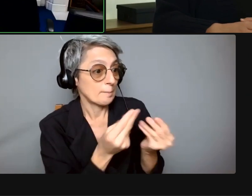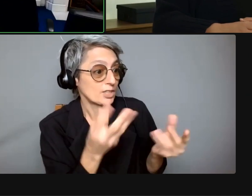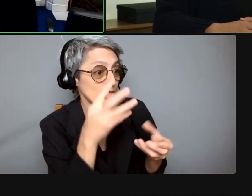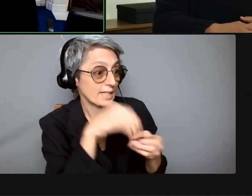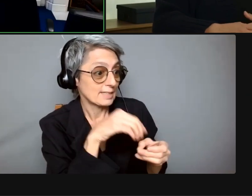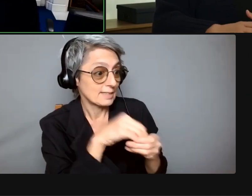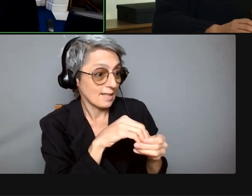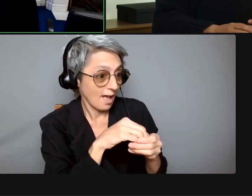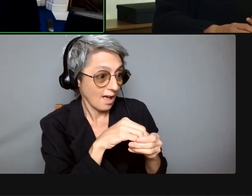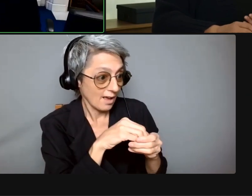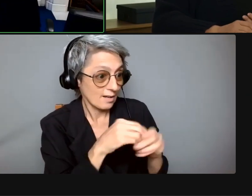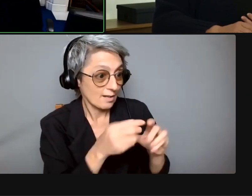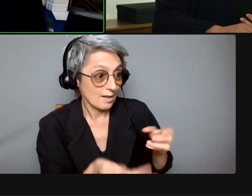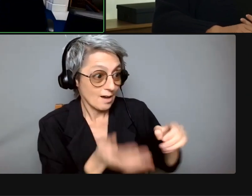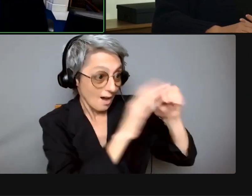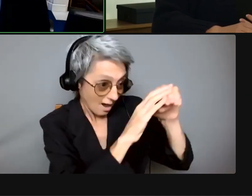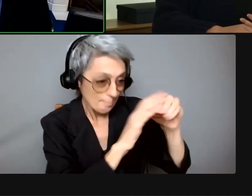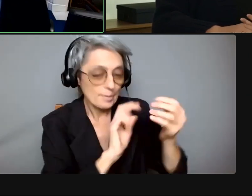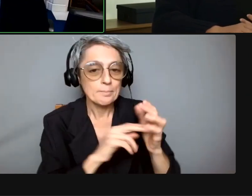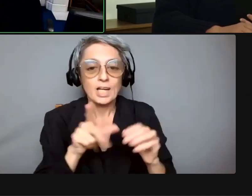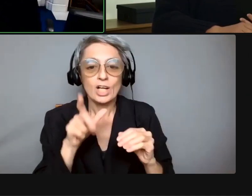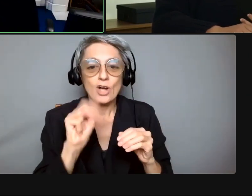And, you know, that's one of those happy coincidences.